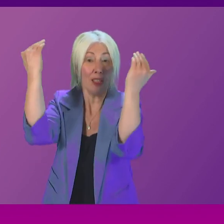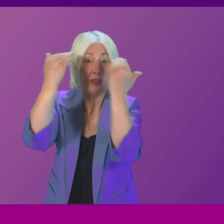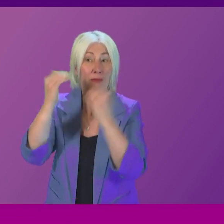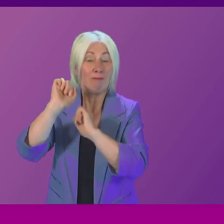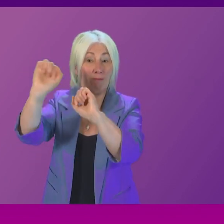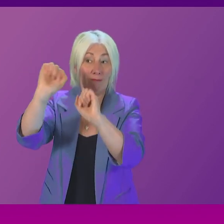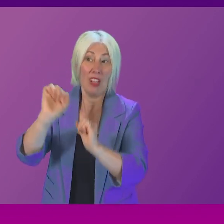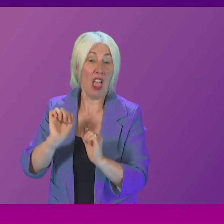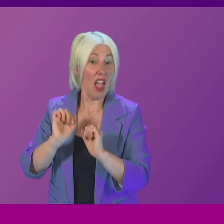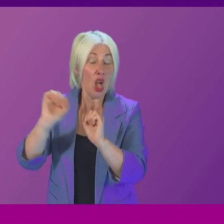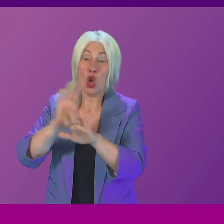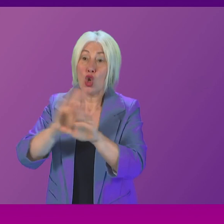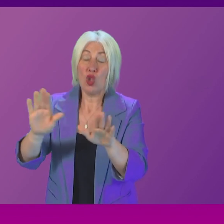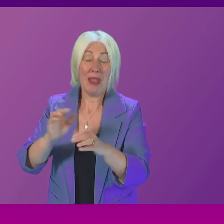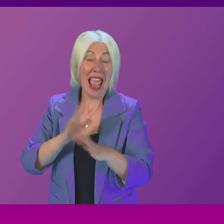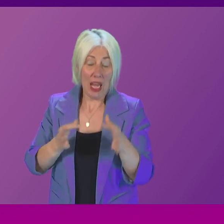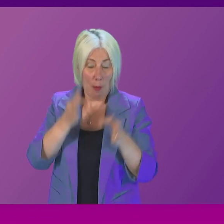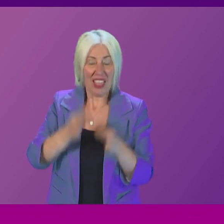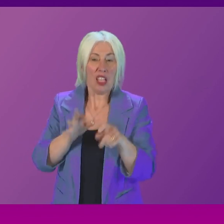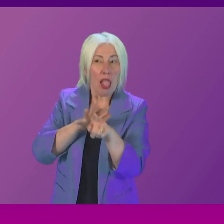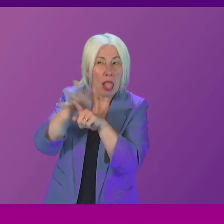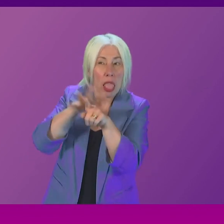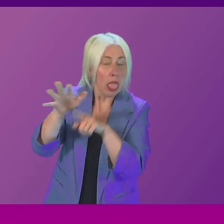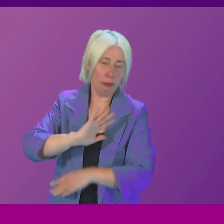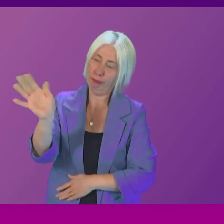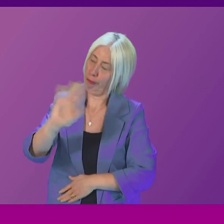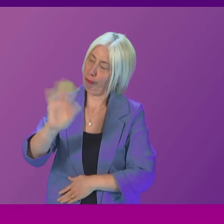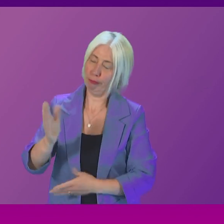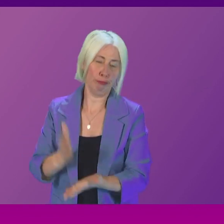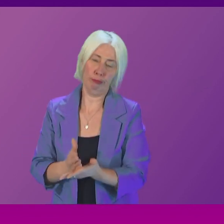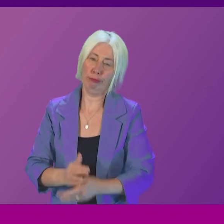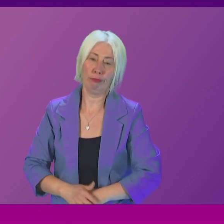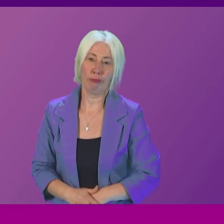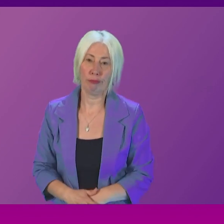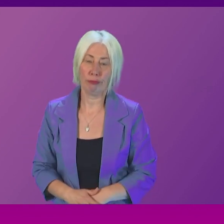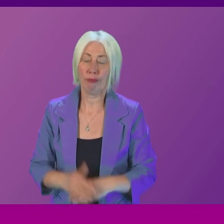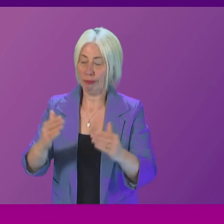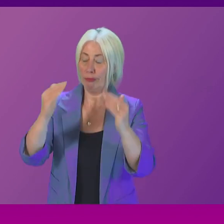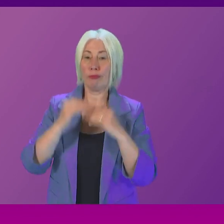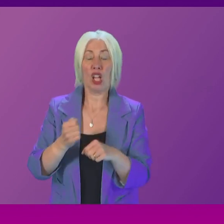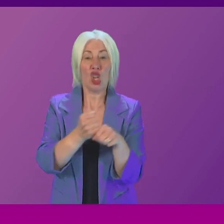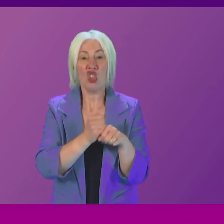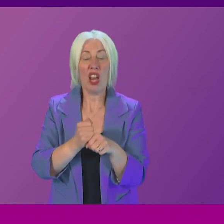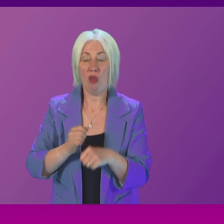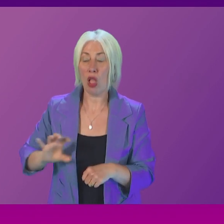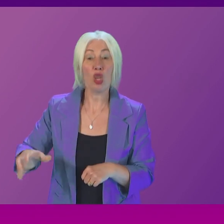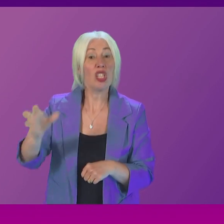free from any political interference whatsoever. We move to general and constituency supplementary questions.